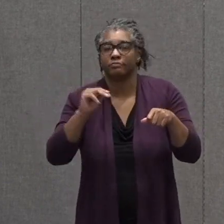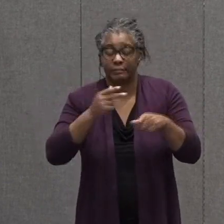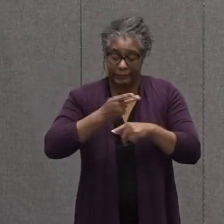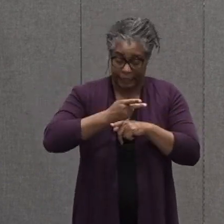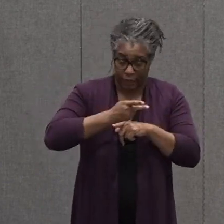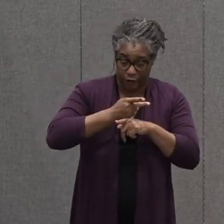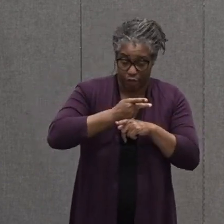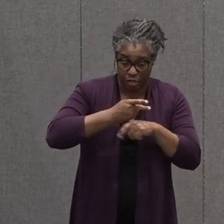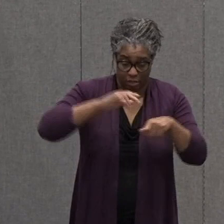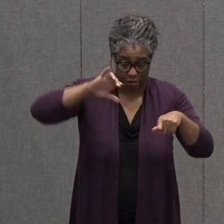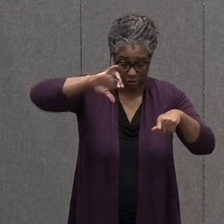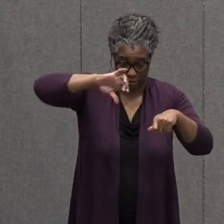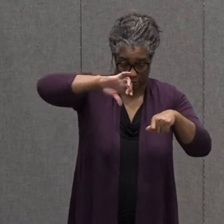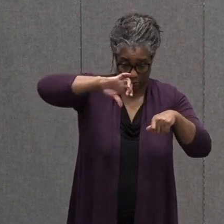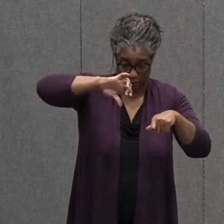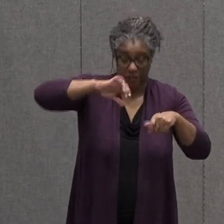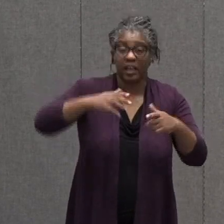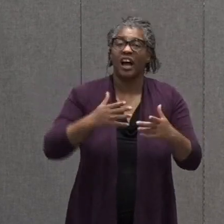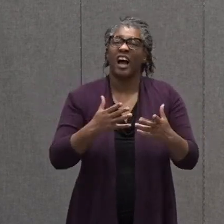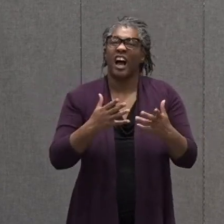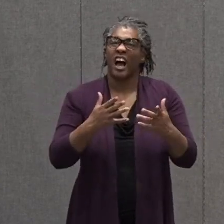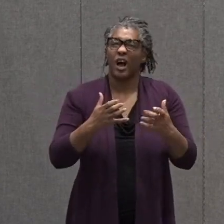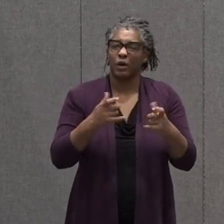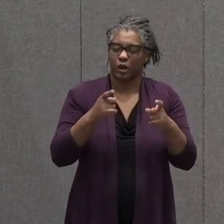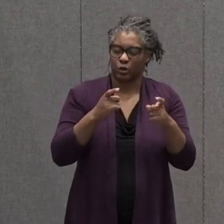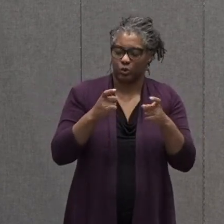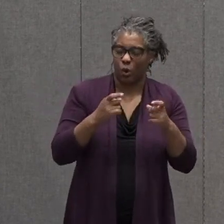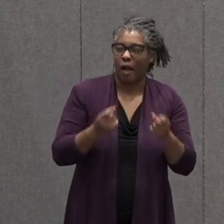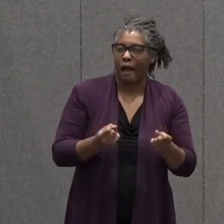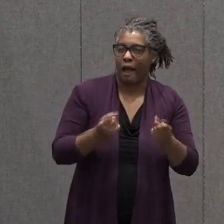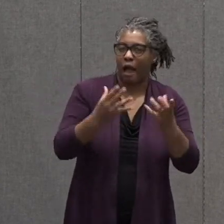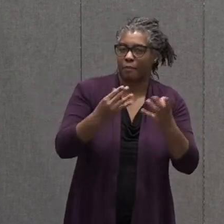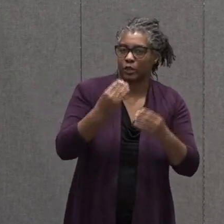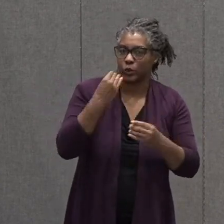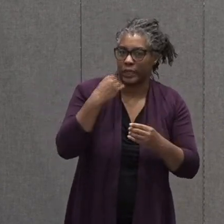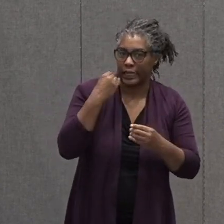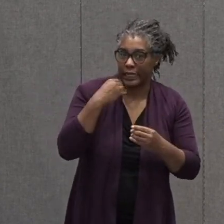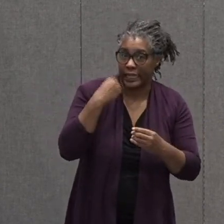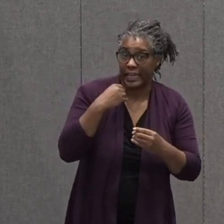and the honey, because too much of a good thing, is not always good for our health.